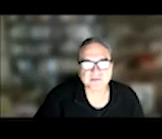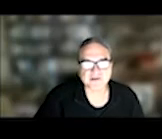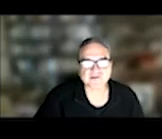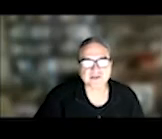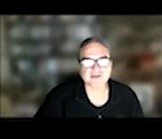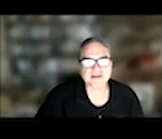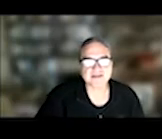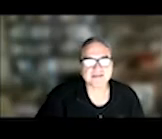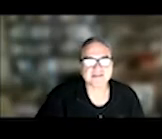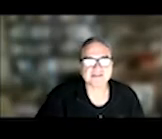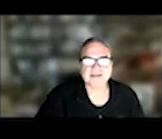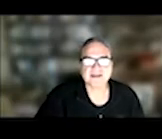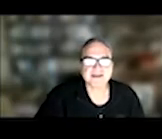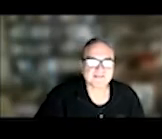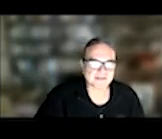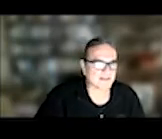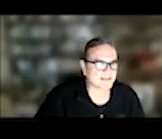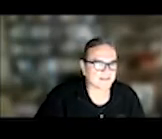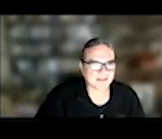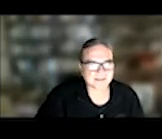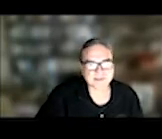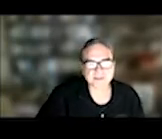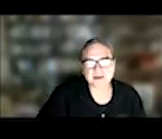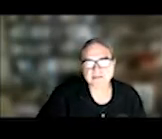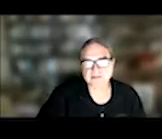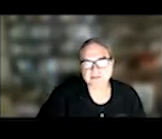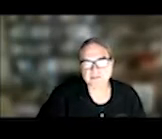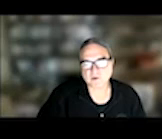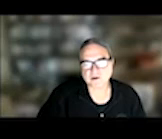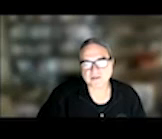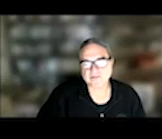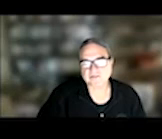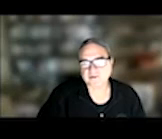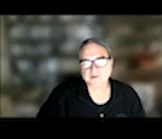with our traditional medicines. Physical activity as much as possible is important even for those